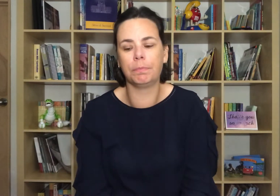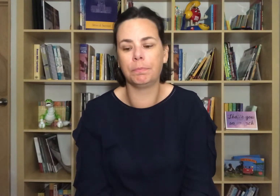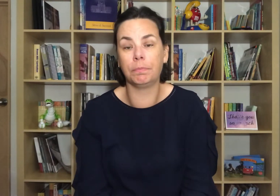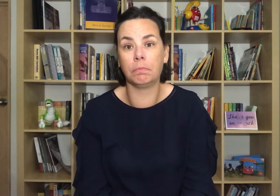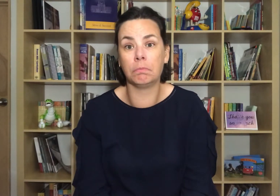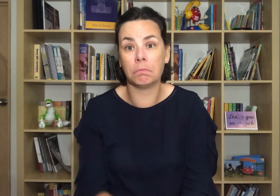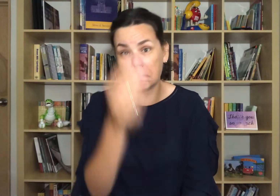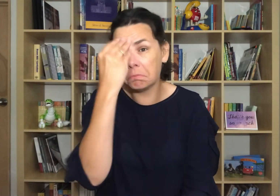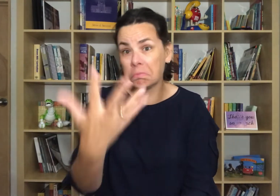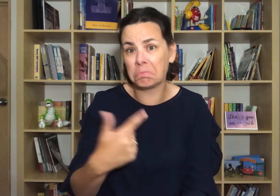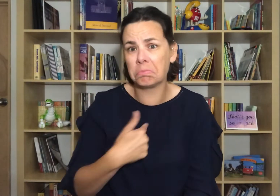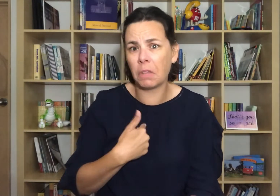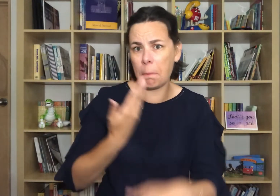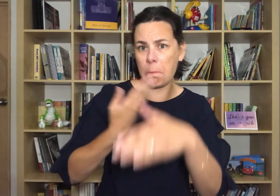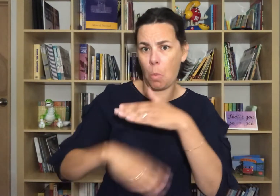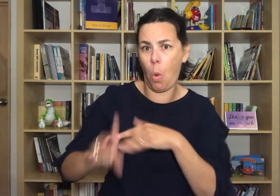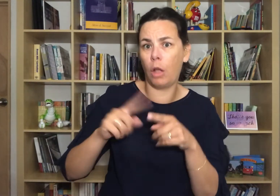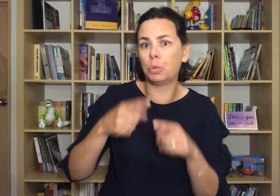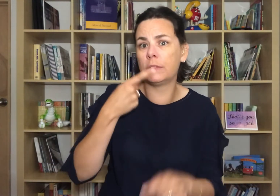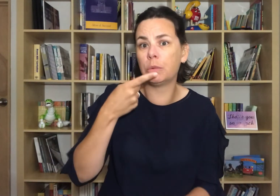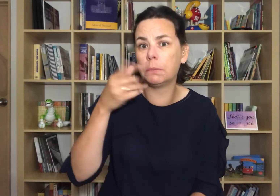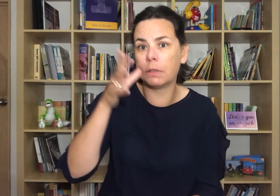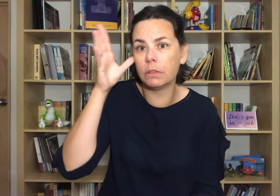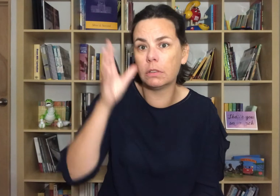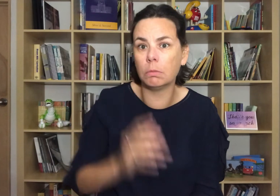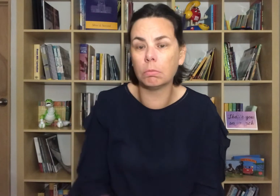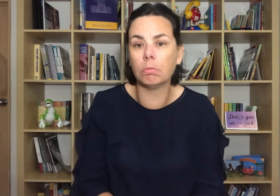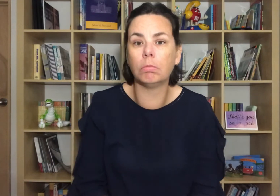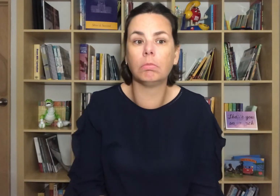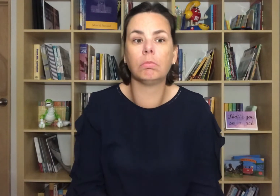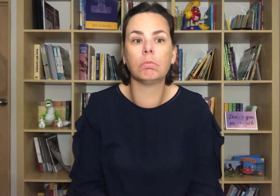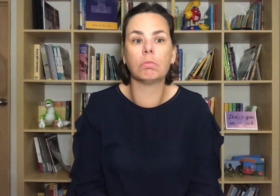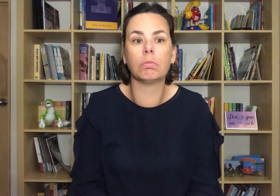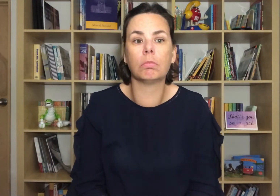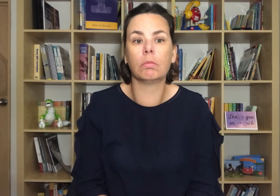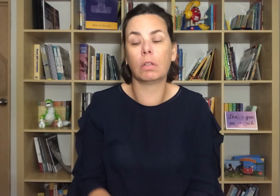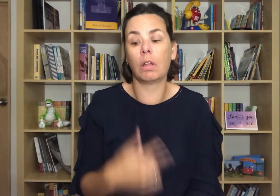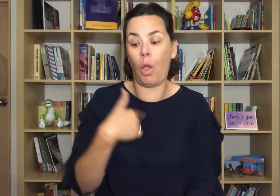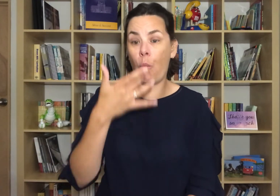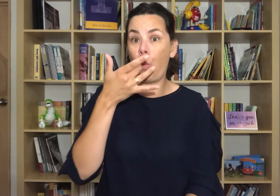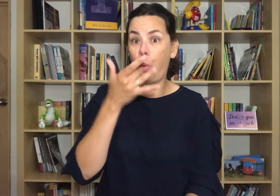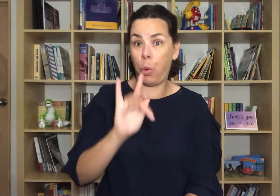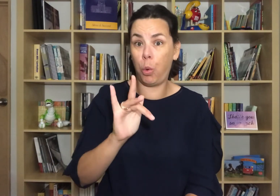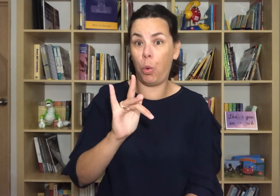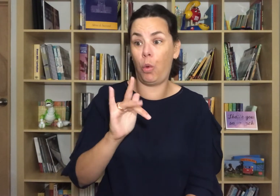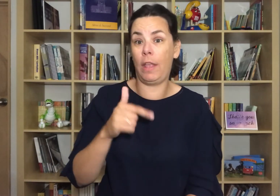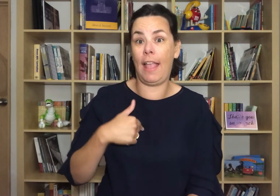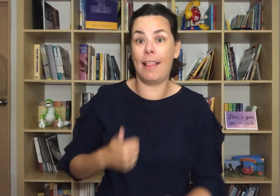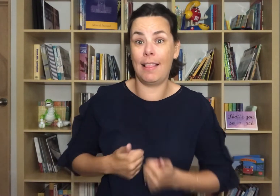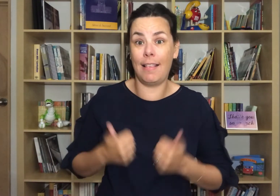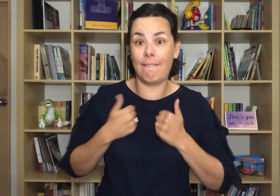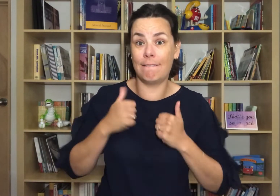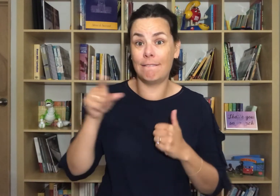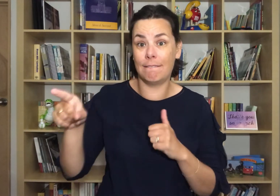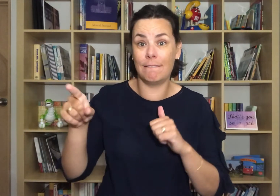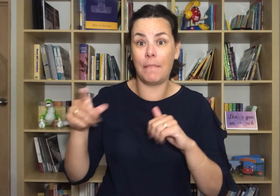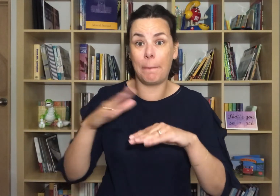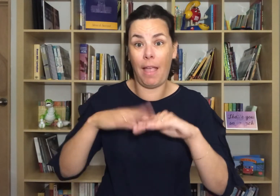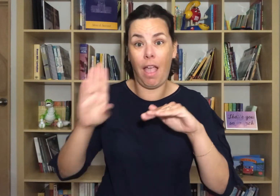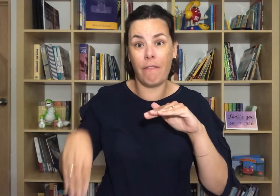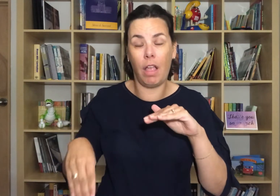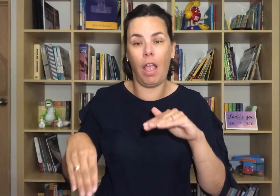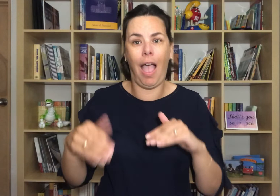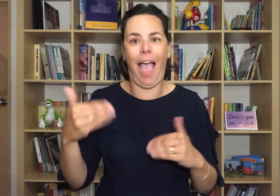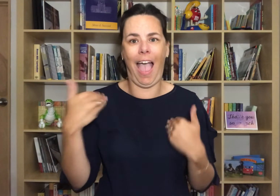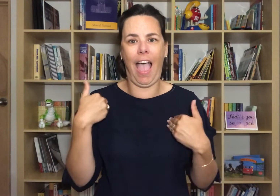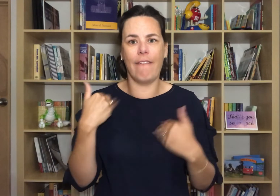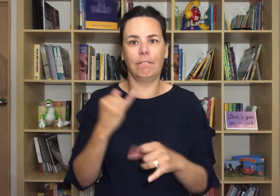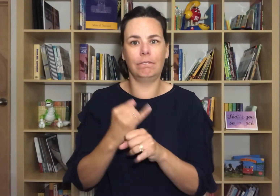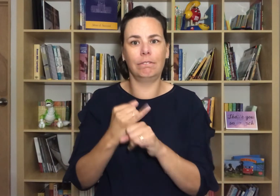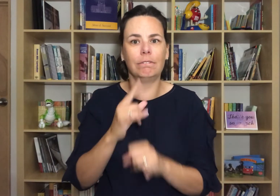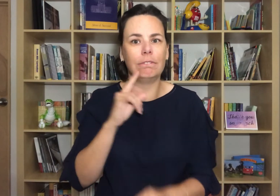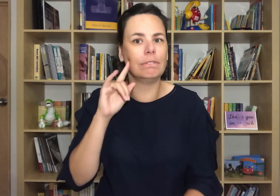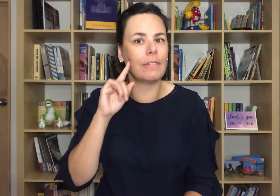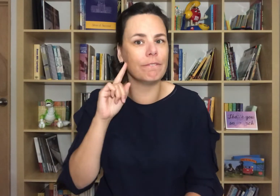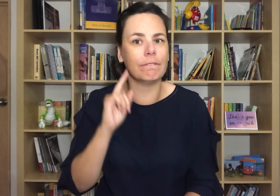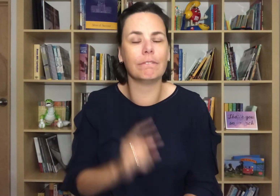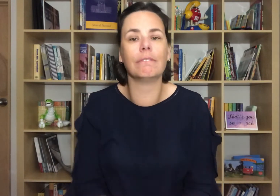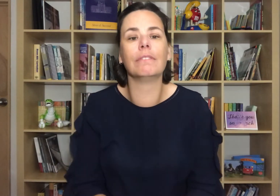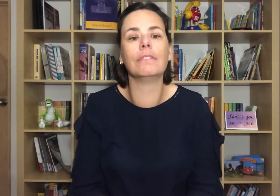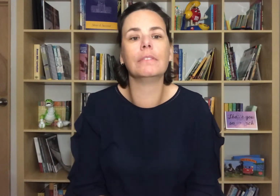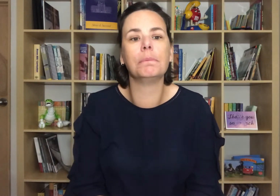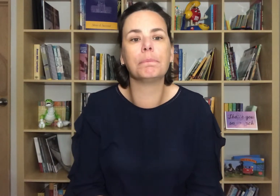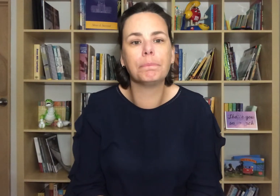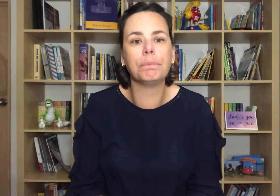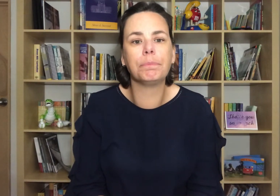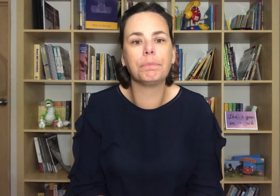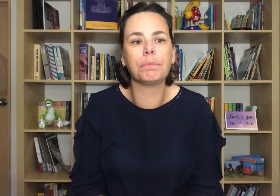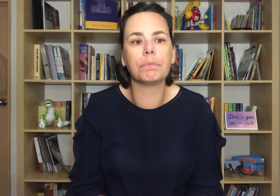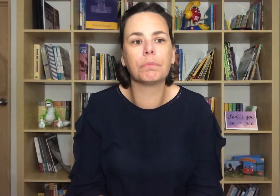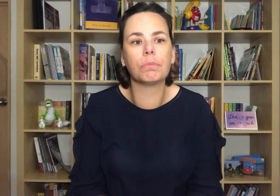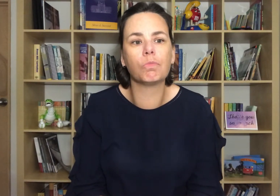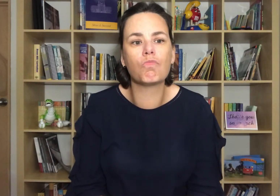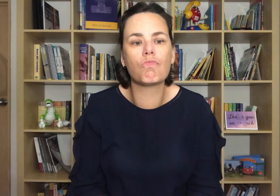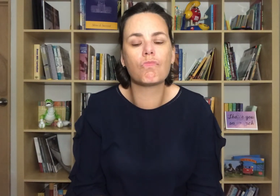I am borne to hearing parents and was fortunate to live in a city that had a school for the Deaf to provide me the